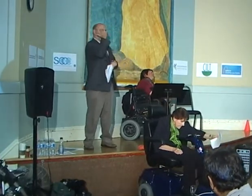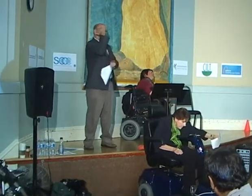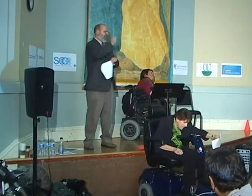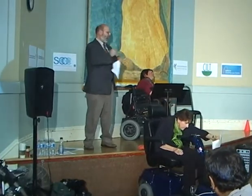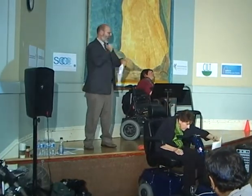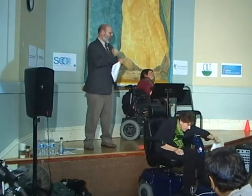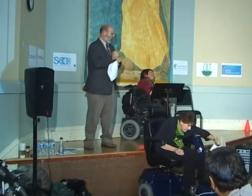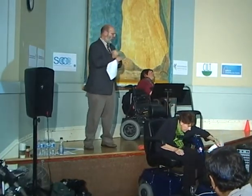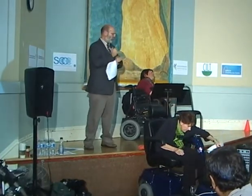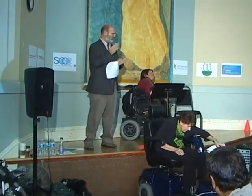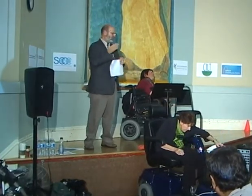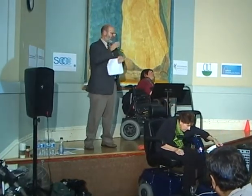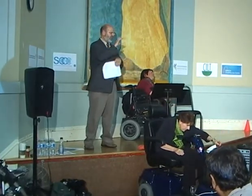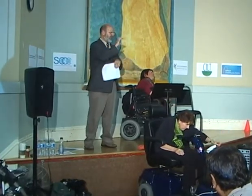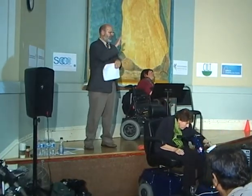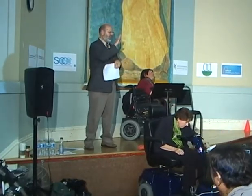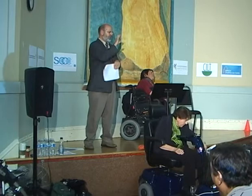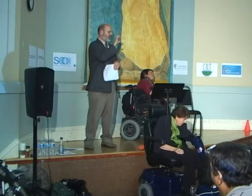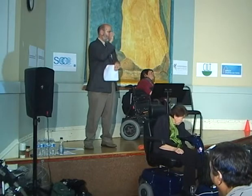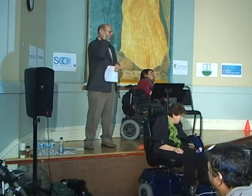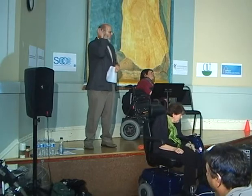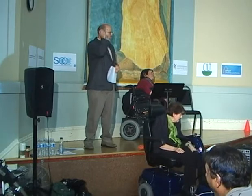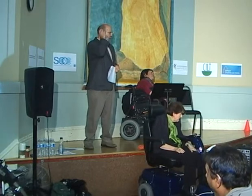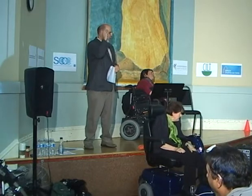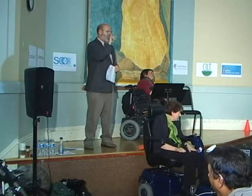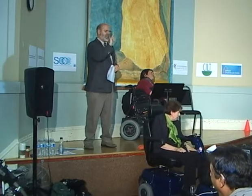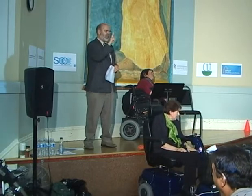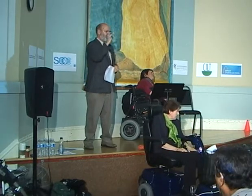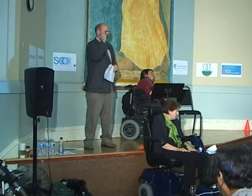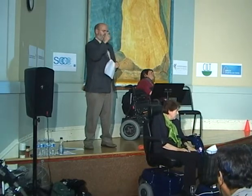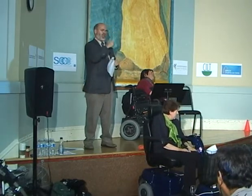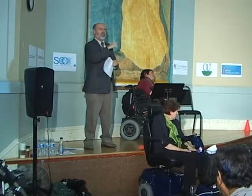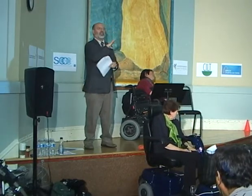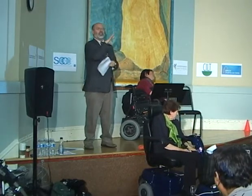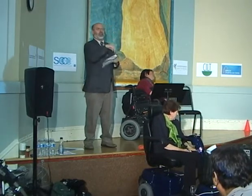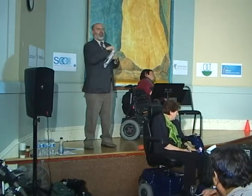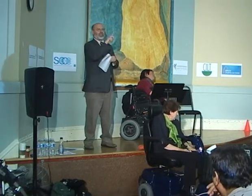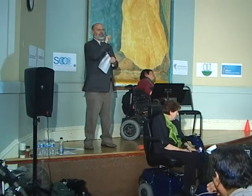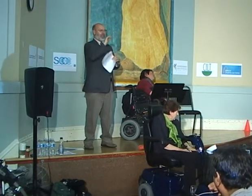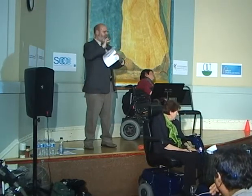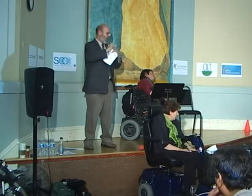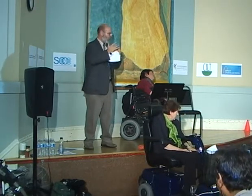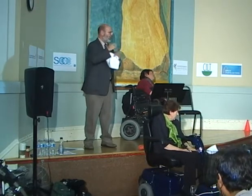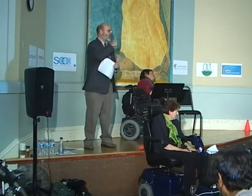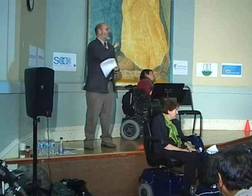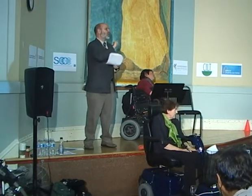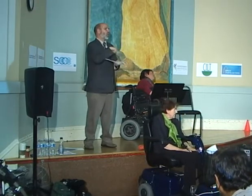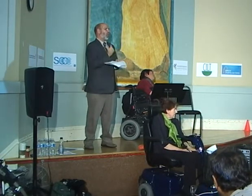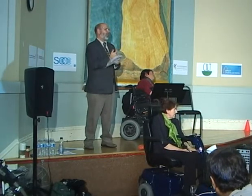Um, and Ing has been working for fifteen-plus years for CBC Radio and Television.